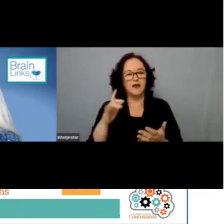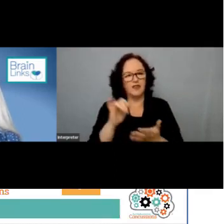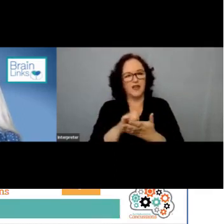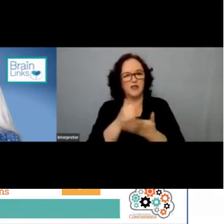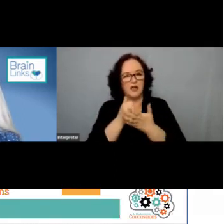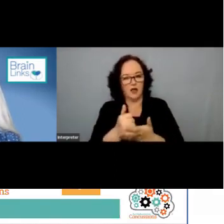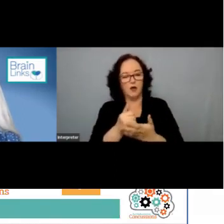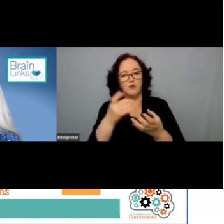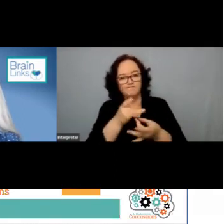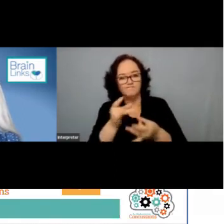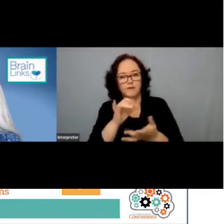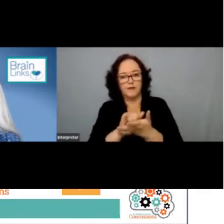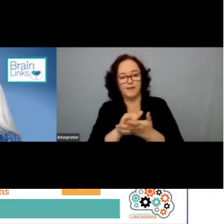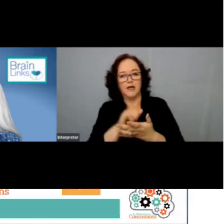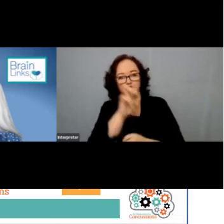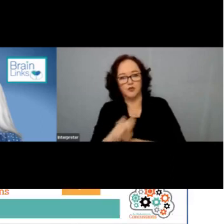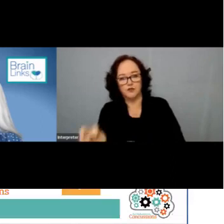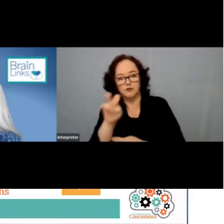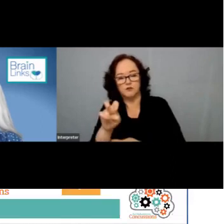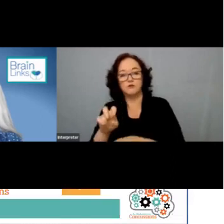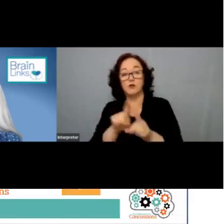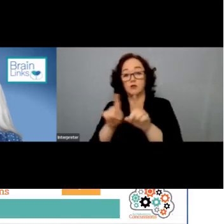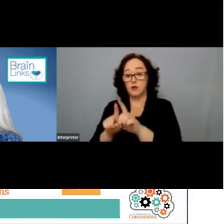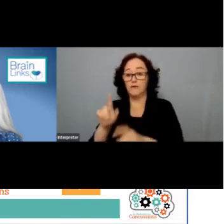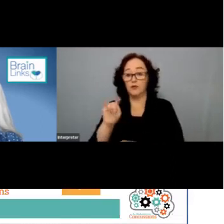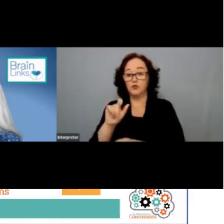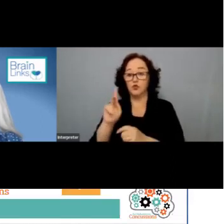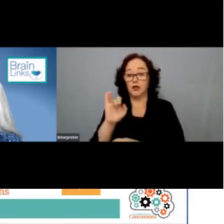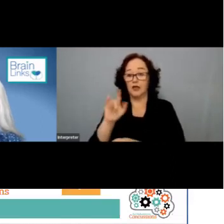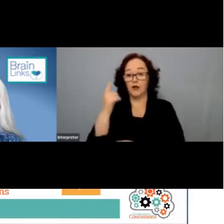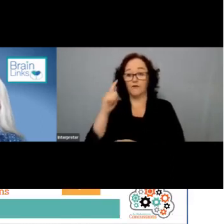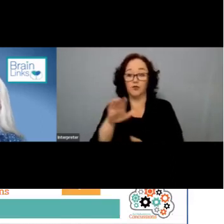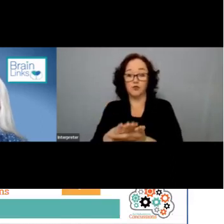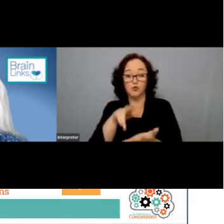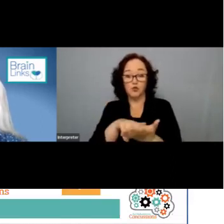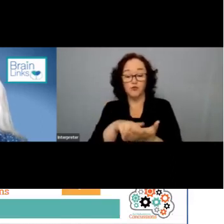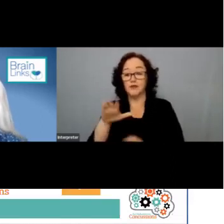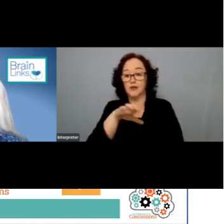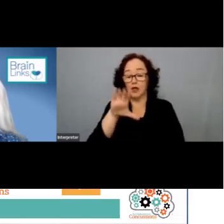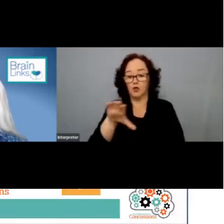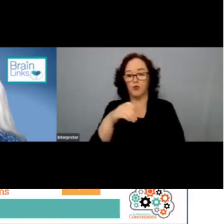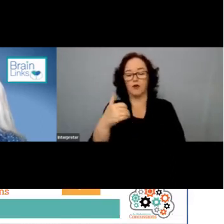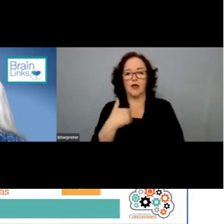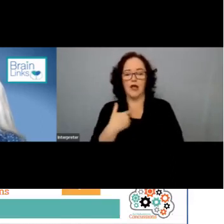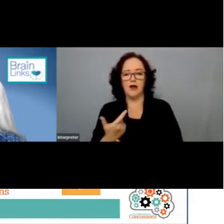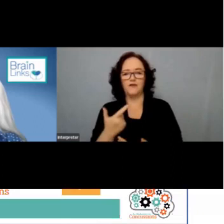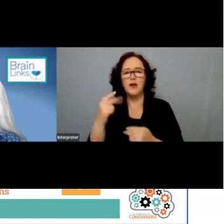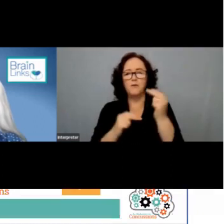there's also a toolkit for school nurses, Colorado. row has that Building Blocks of Brain Development that Drew talked